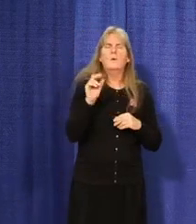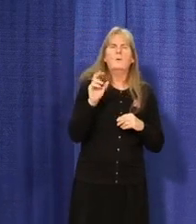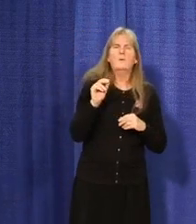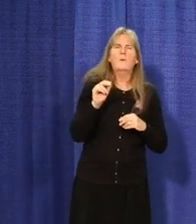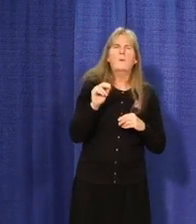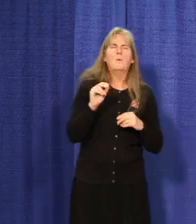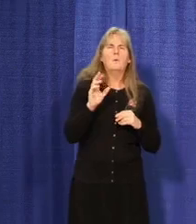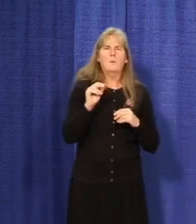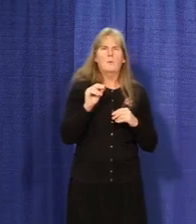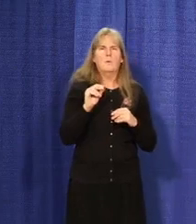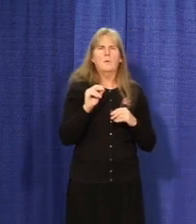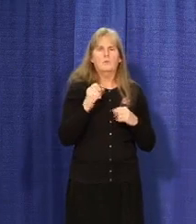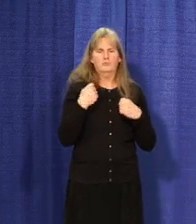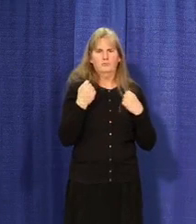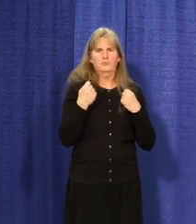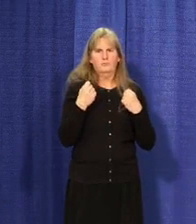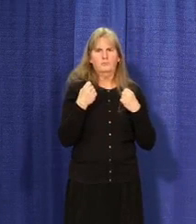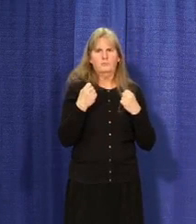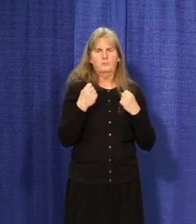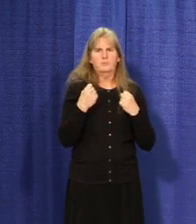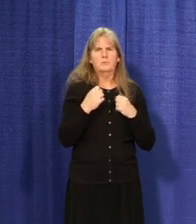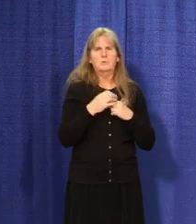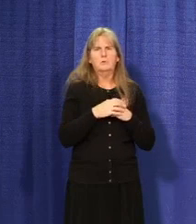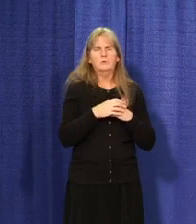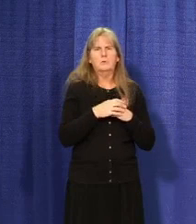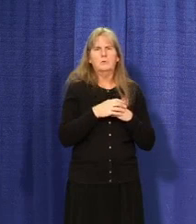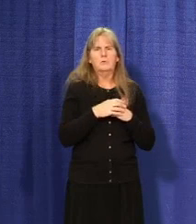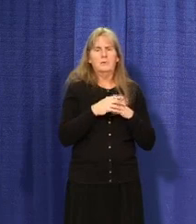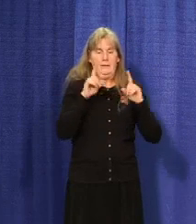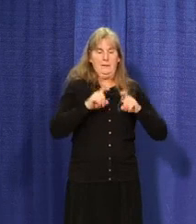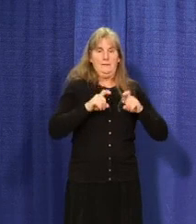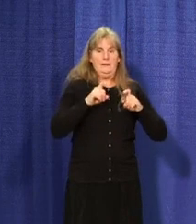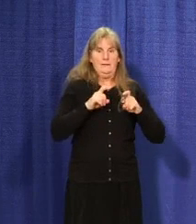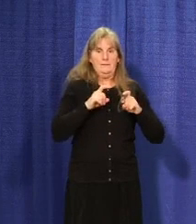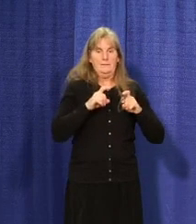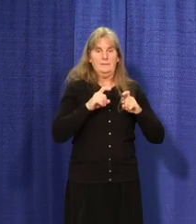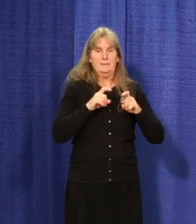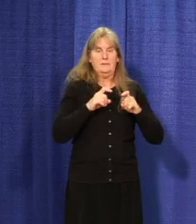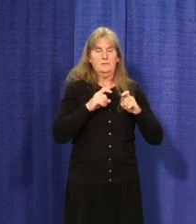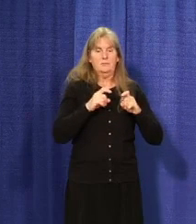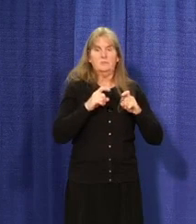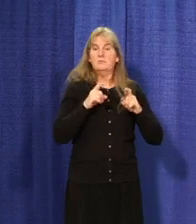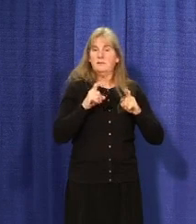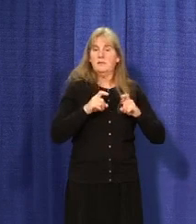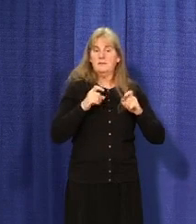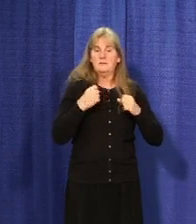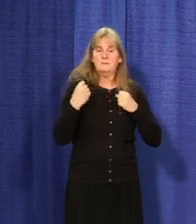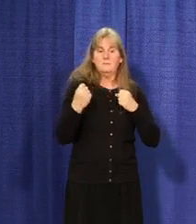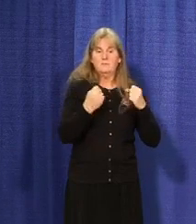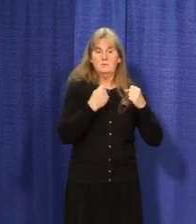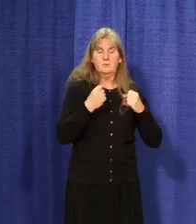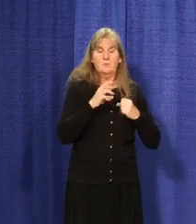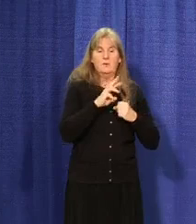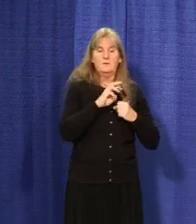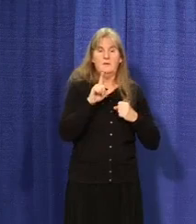So no, it has actively been by road. The testing with drivers has